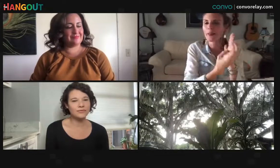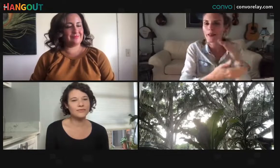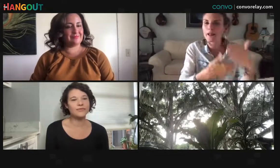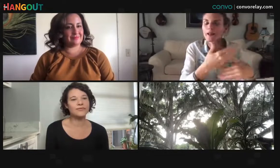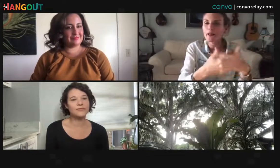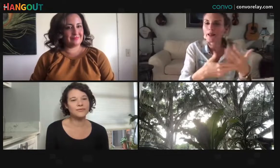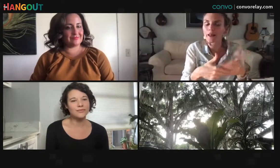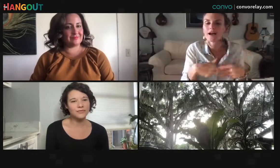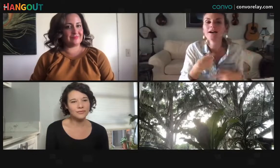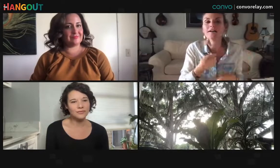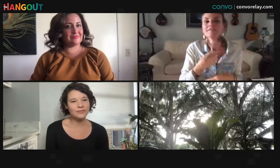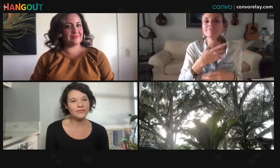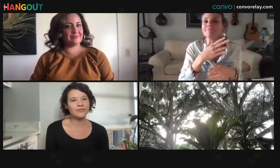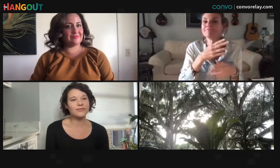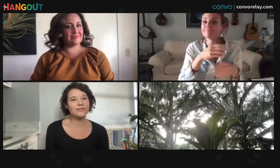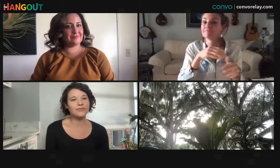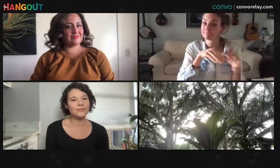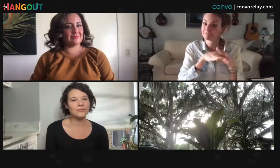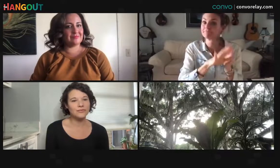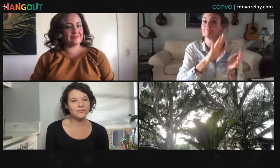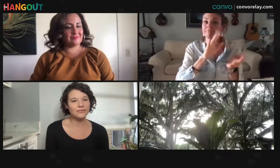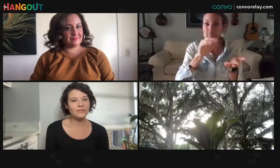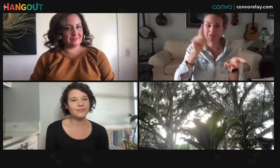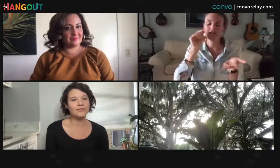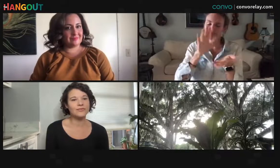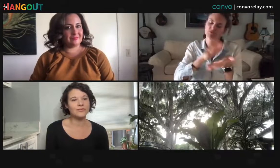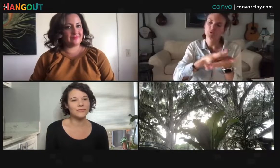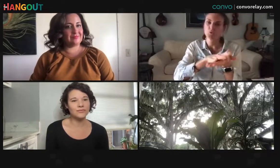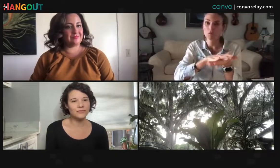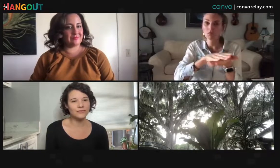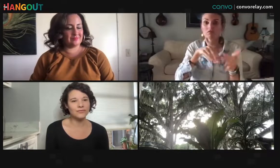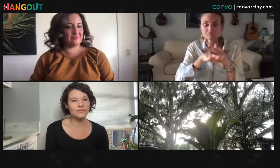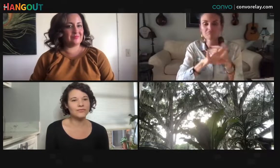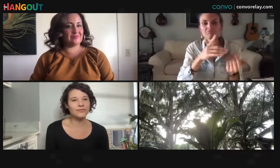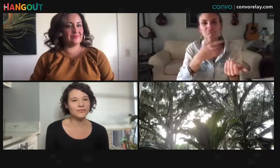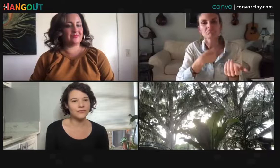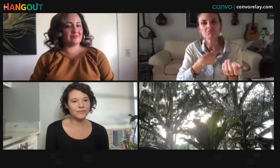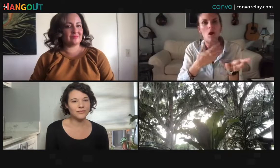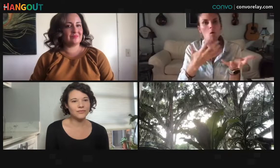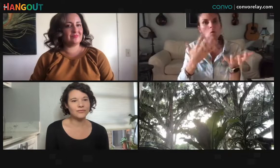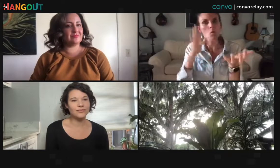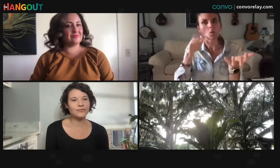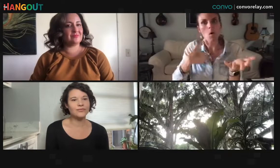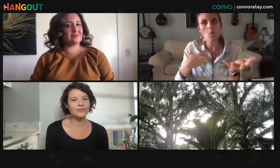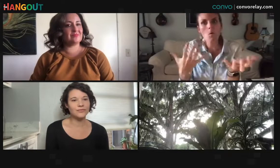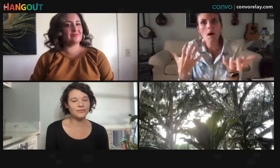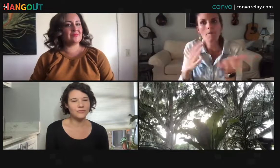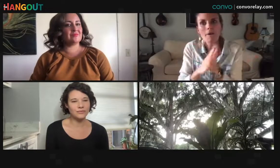humans and civilization and getting immersed in that was part of my journey so i